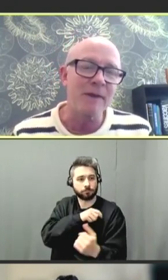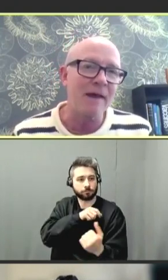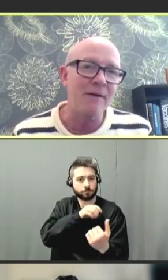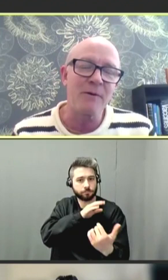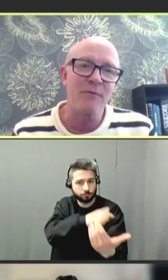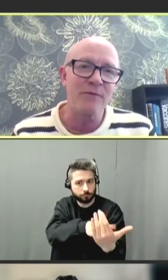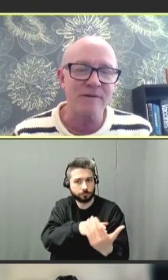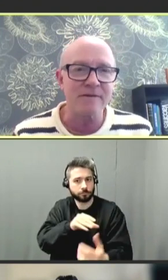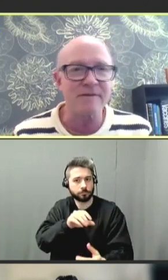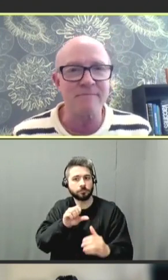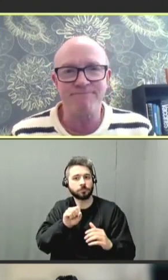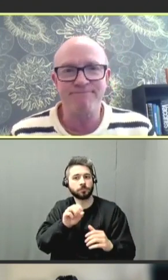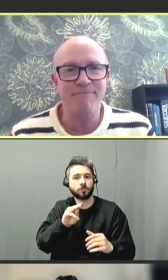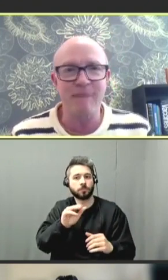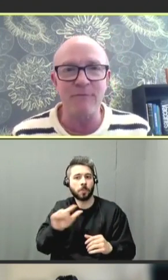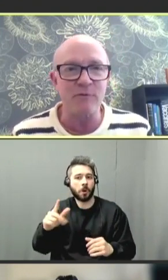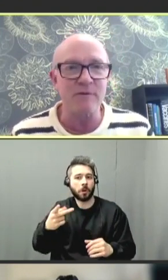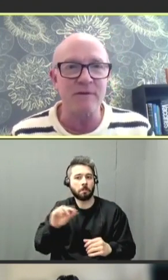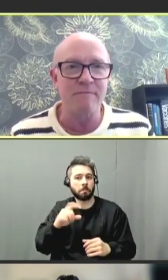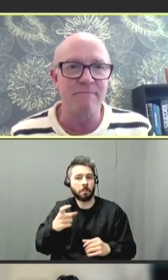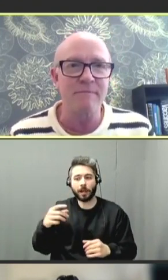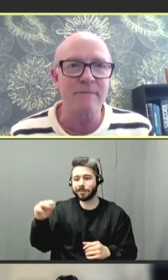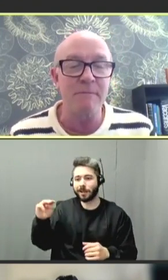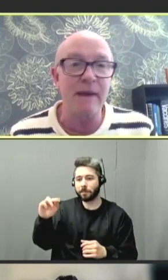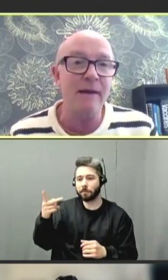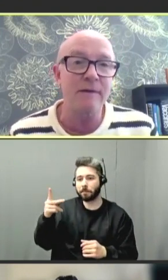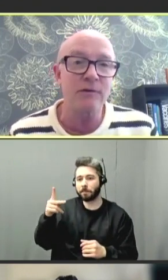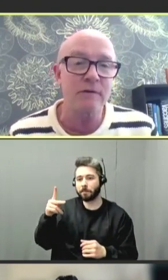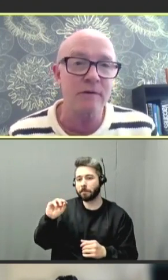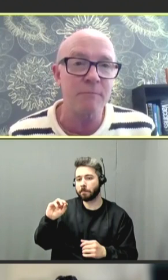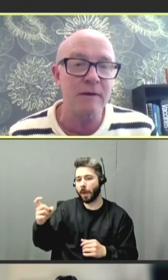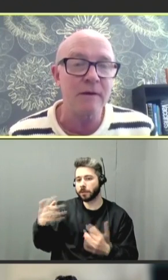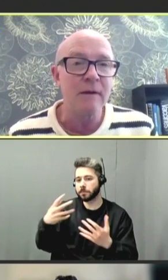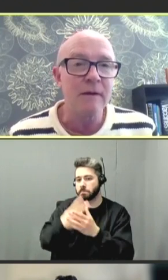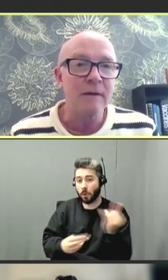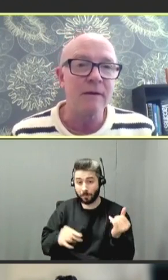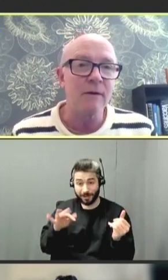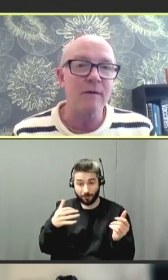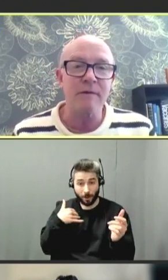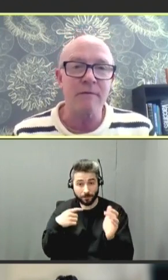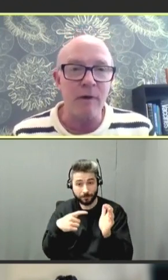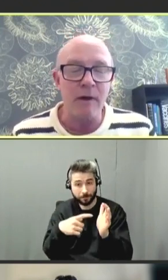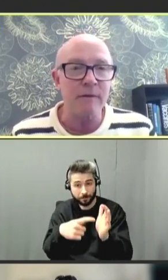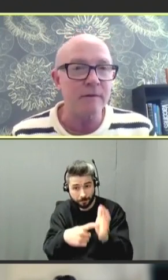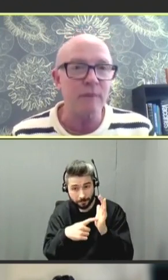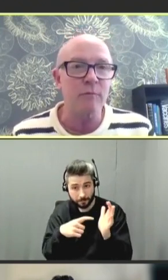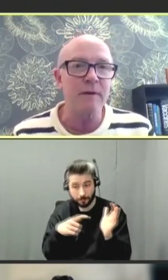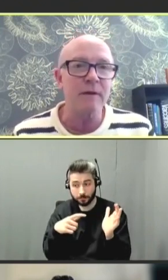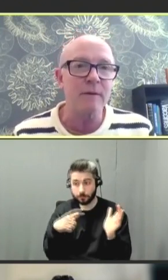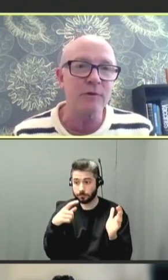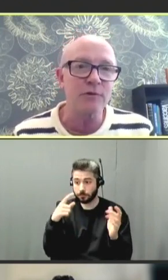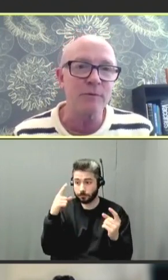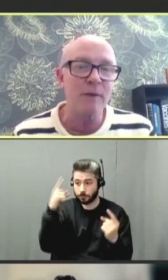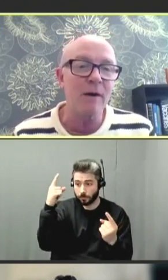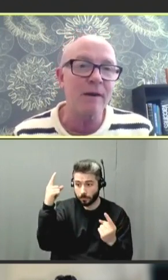but I don't know if this is -- if there's demand, should this be -- you know, or is it thought that this would be a commercial market?